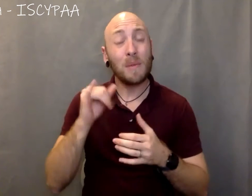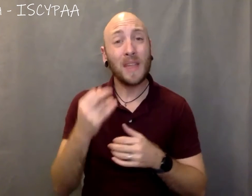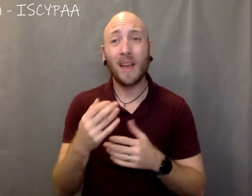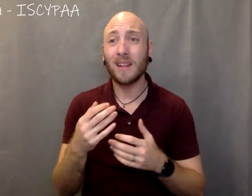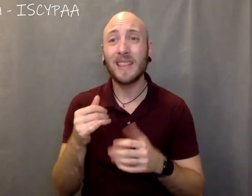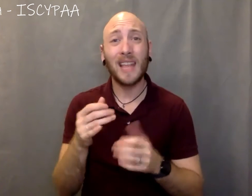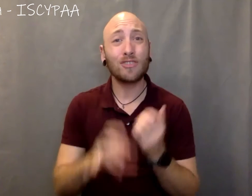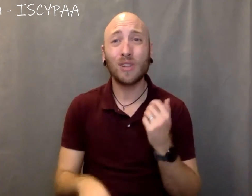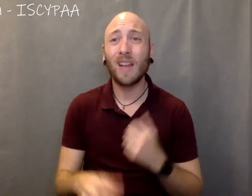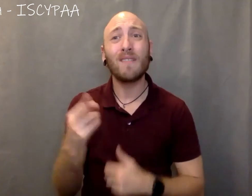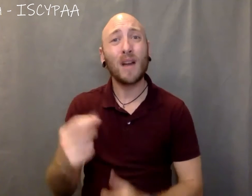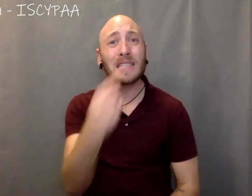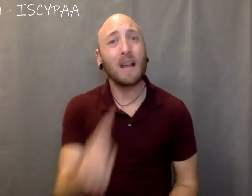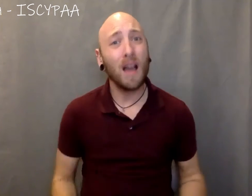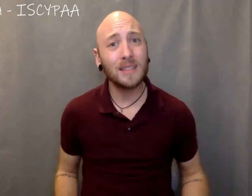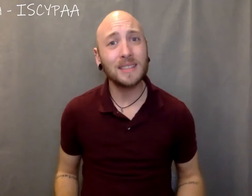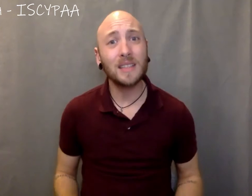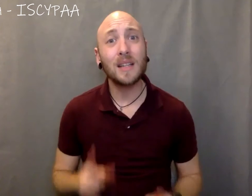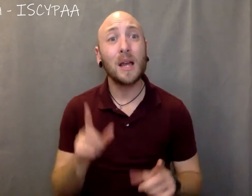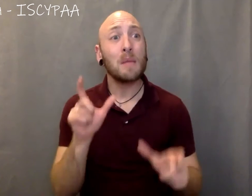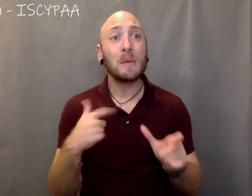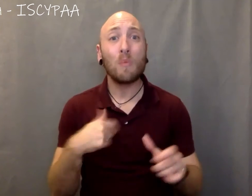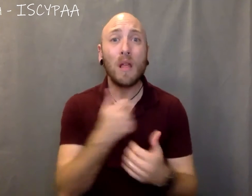like it sucks to lose people you love and watch them die of this disease,